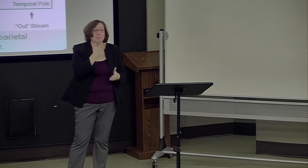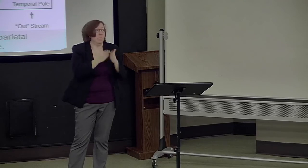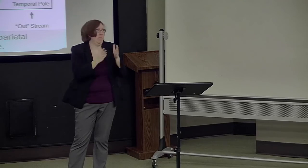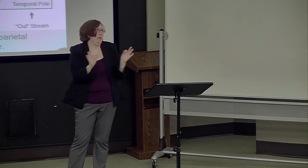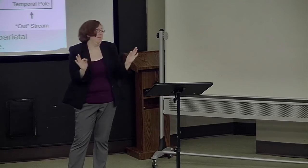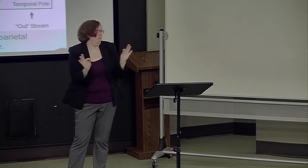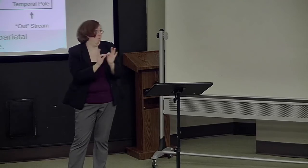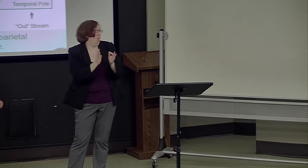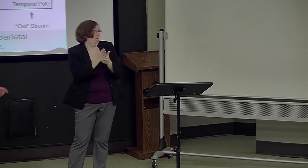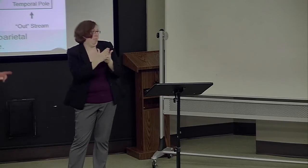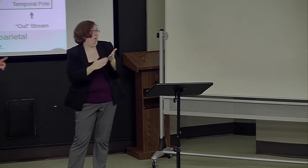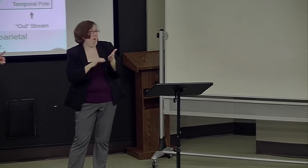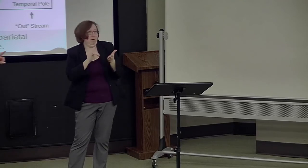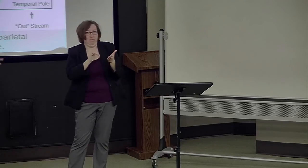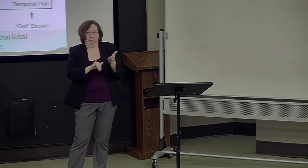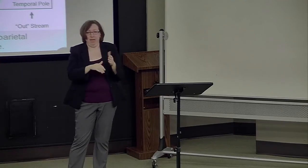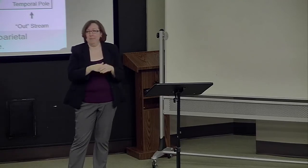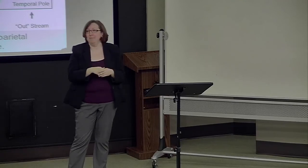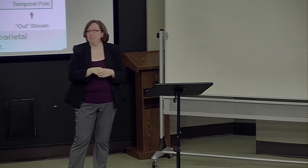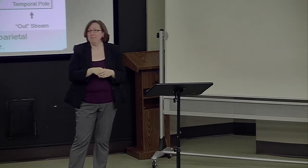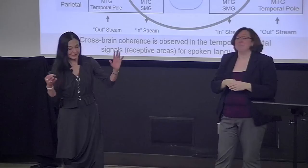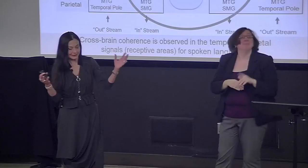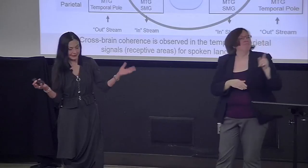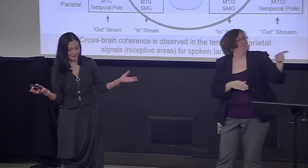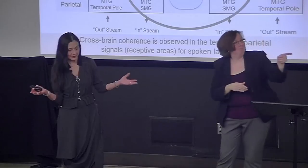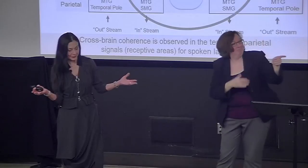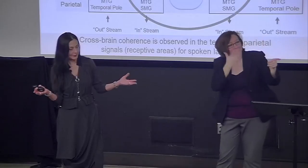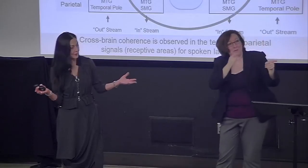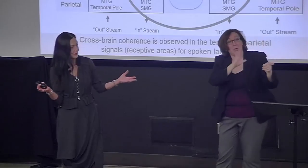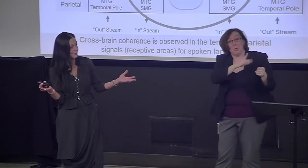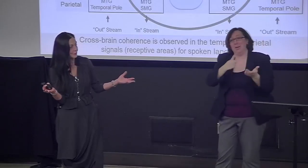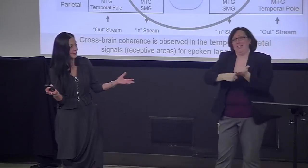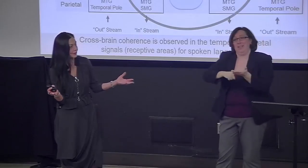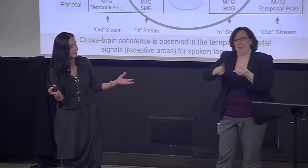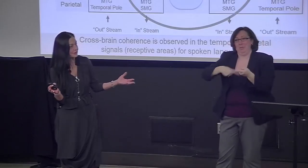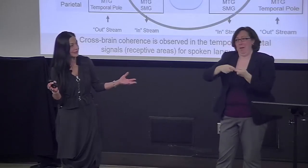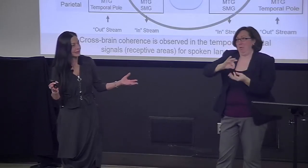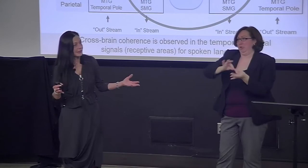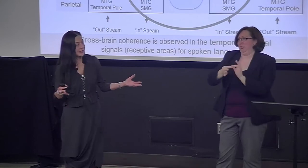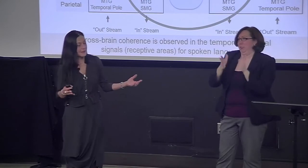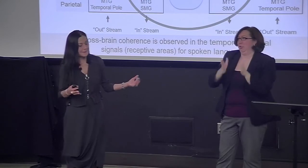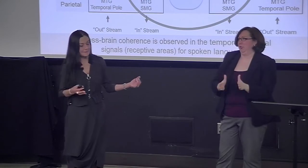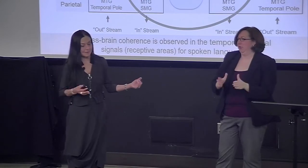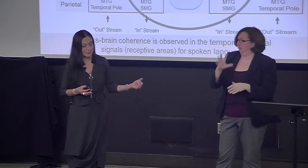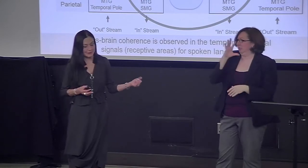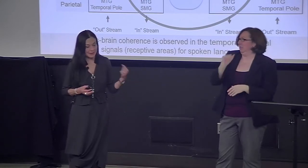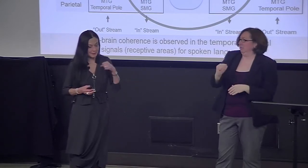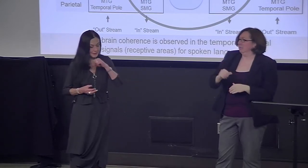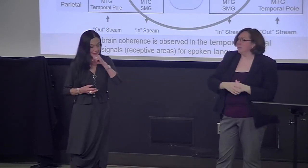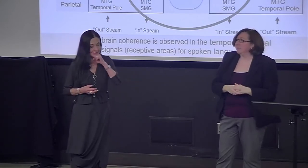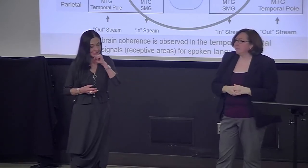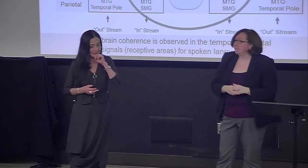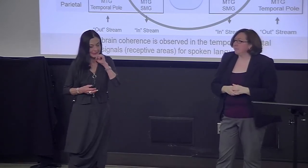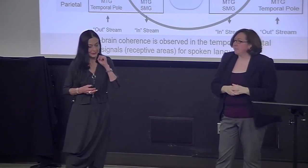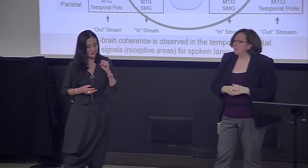By the way, your discussion about interpreters is really interesting. When I was